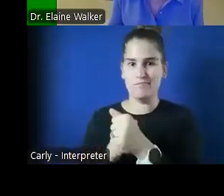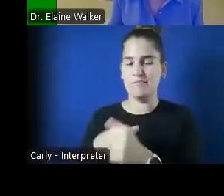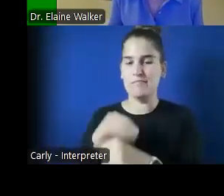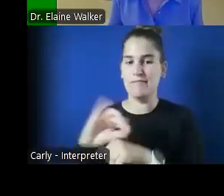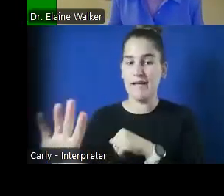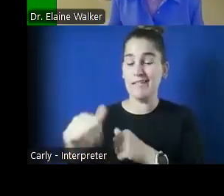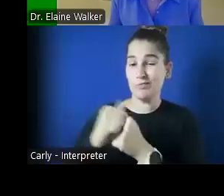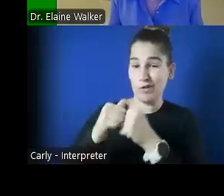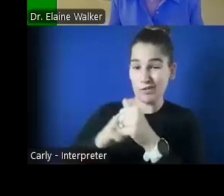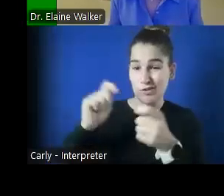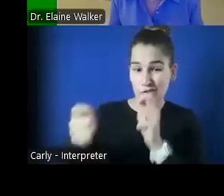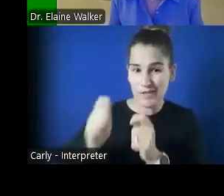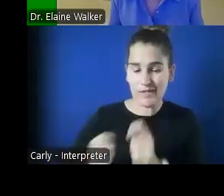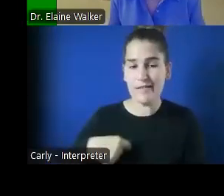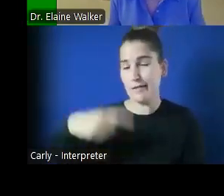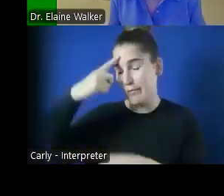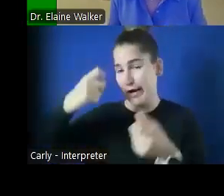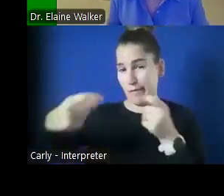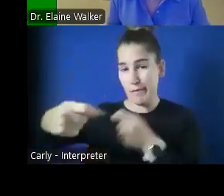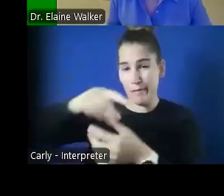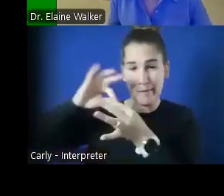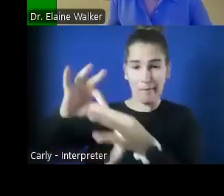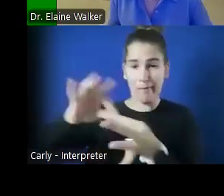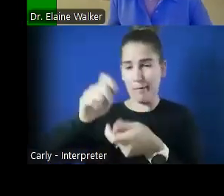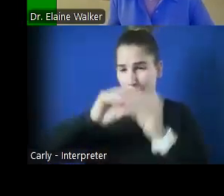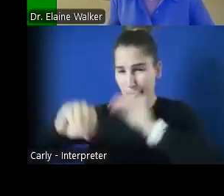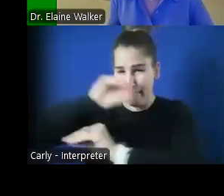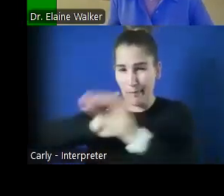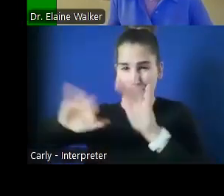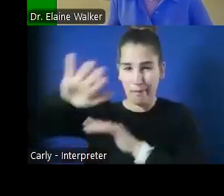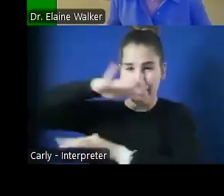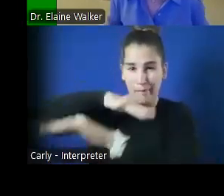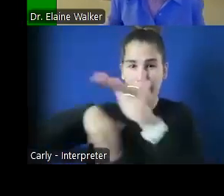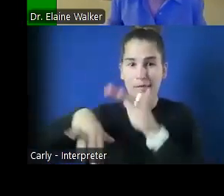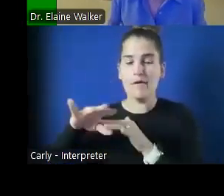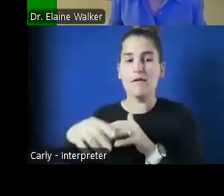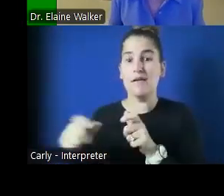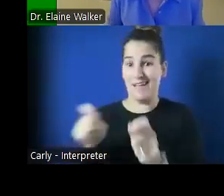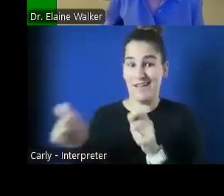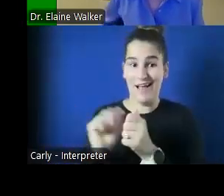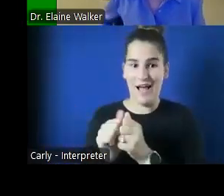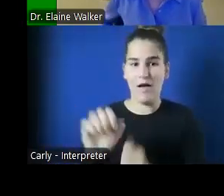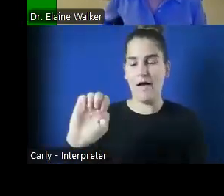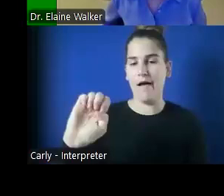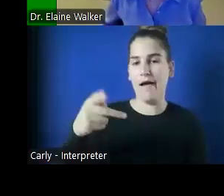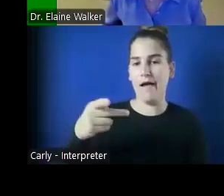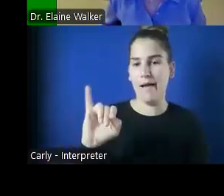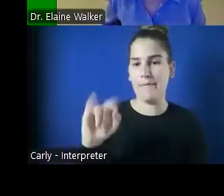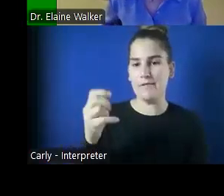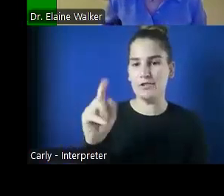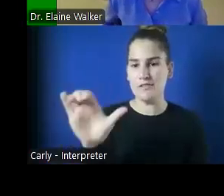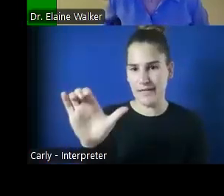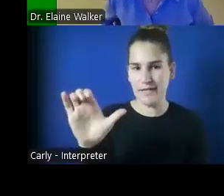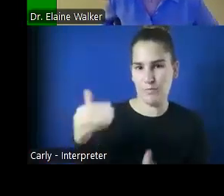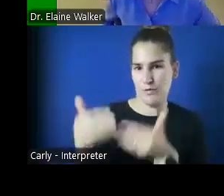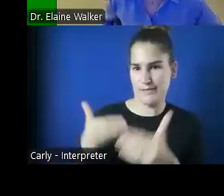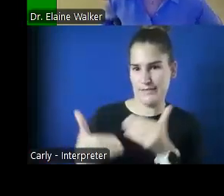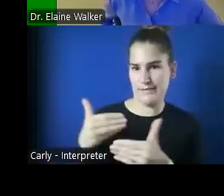neurons and brain circuitry that are mediated presumably by epigenetic processes and I'll